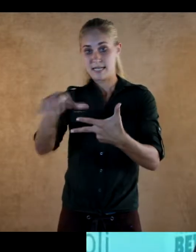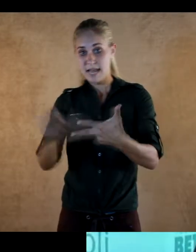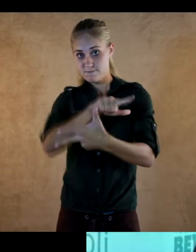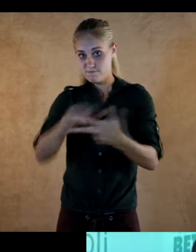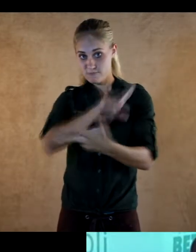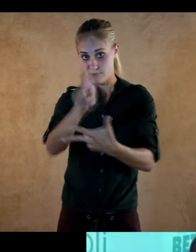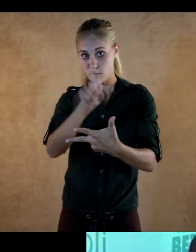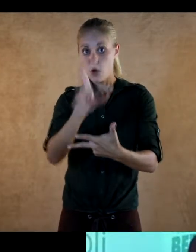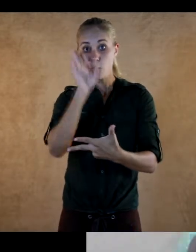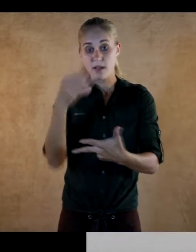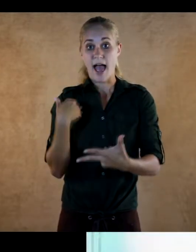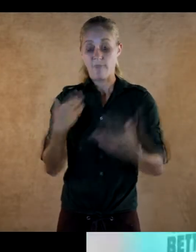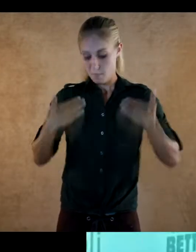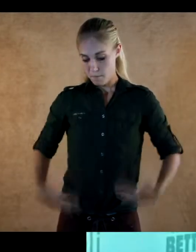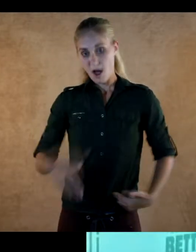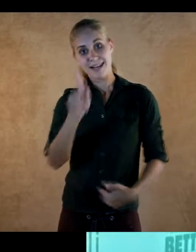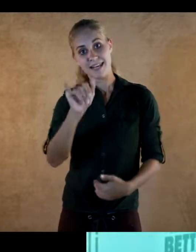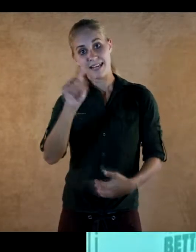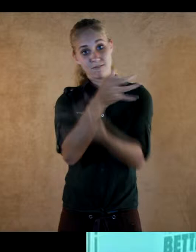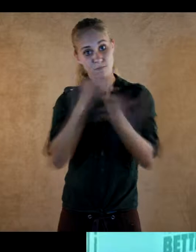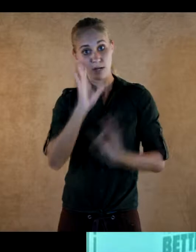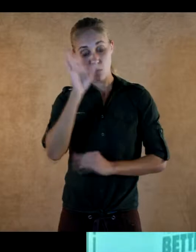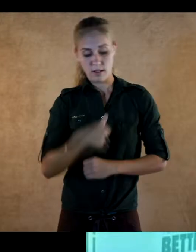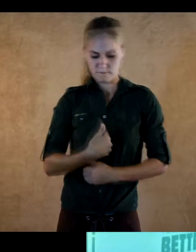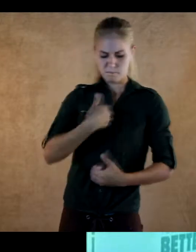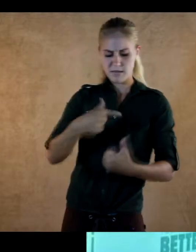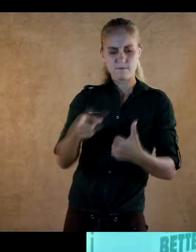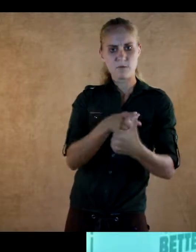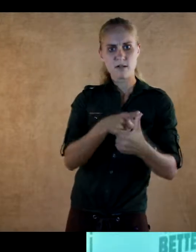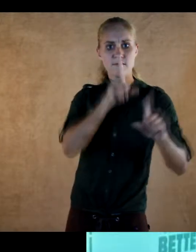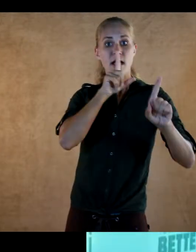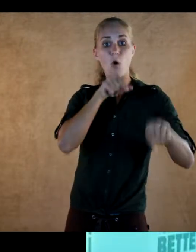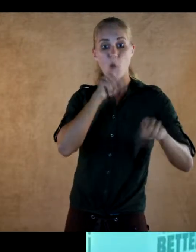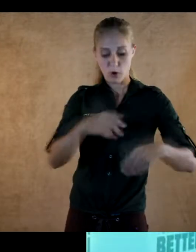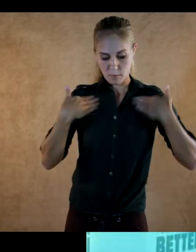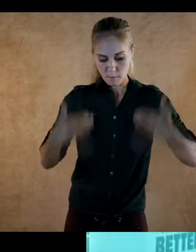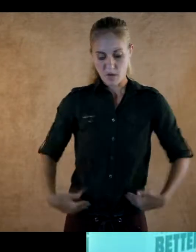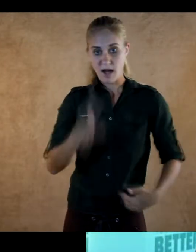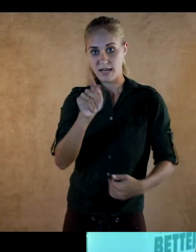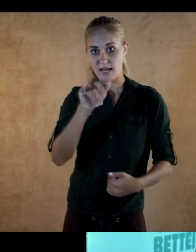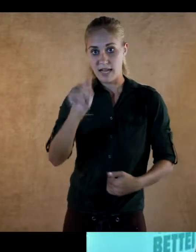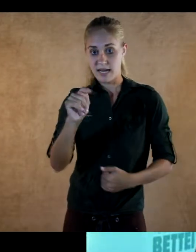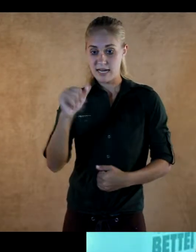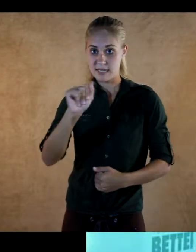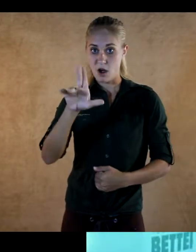you'll get a Better Body Kit for free. 1. Have I ordered a personal Better Body Kit and is my kit on autoship.